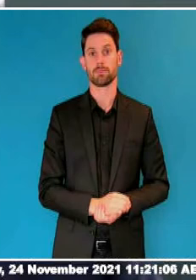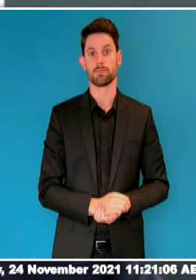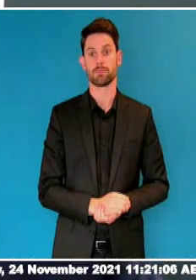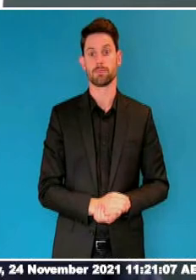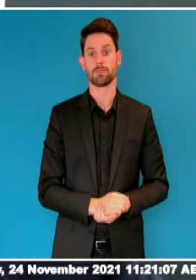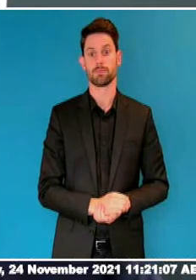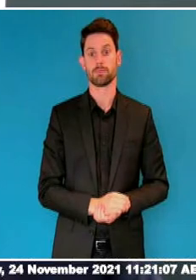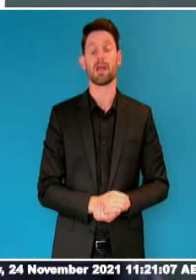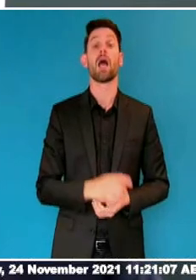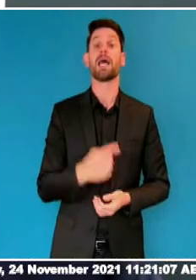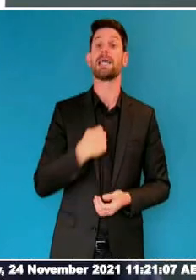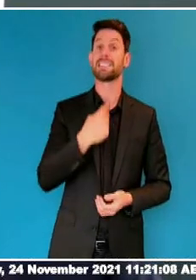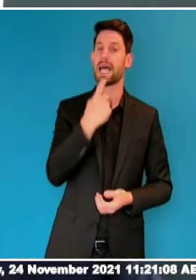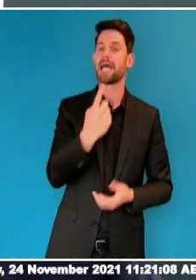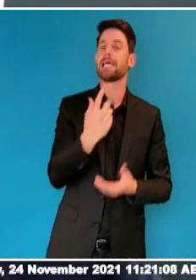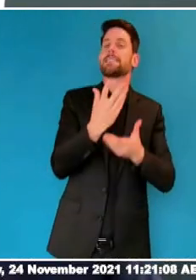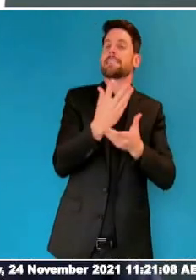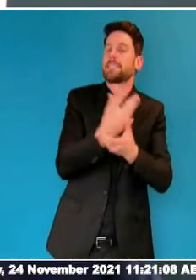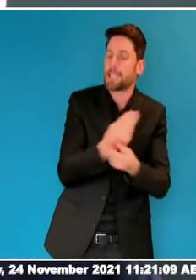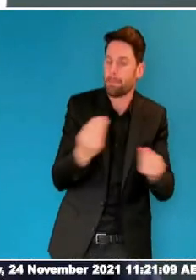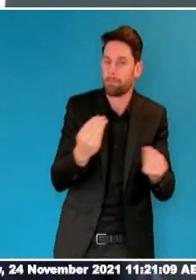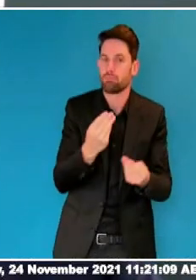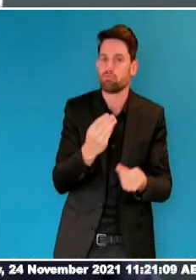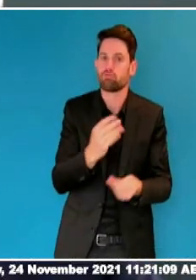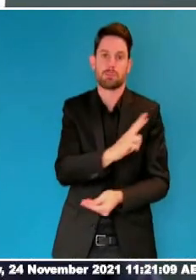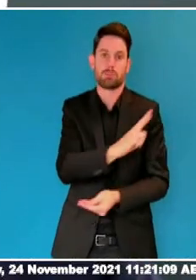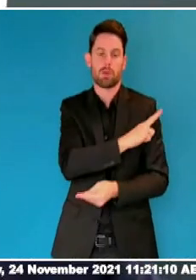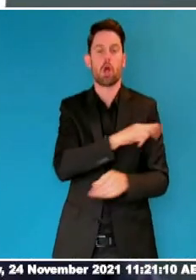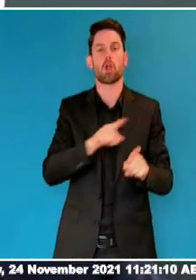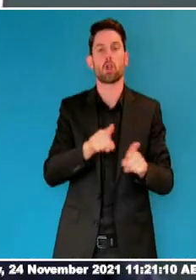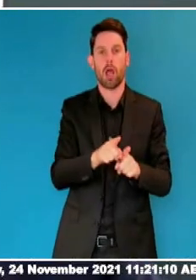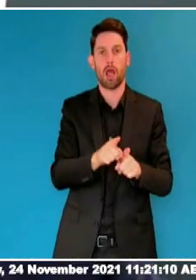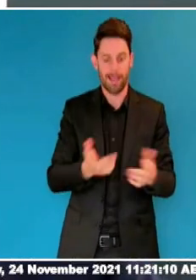you may be asked to perform include lifting, twisting, working at pace and talking to